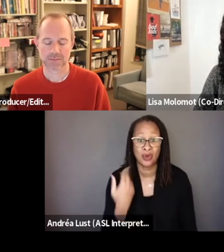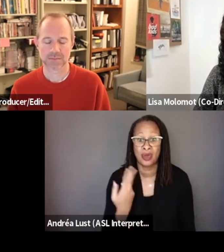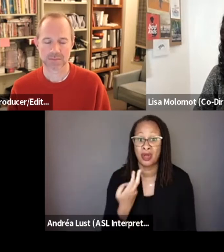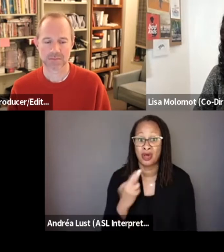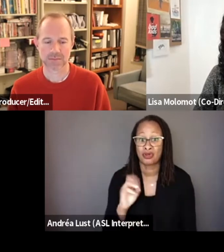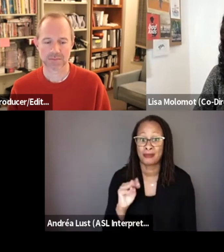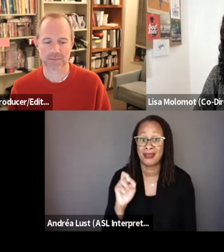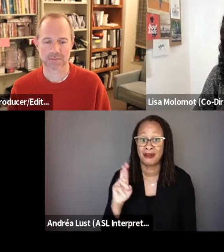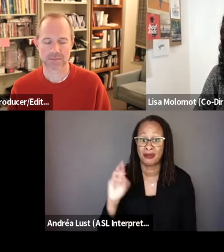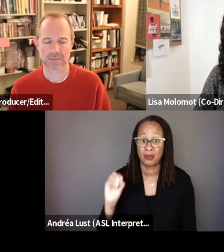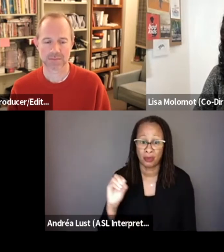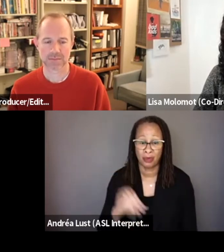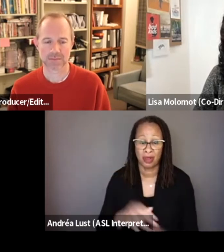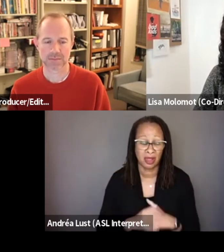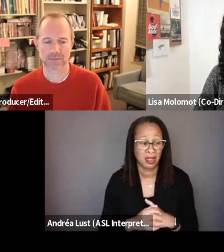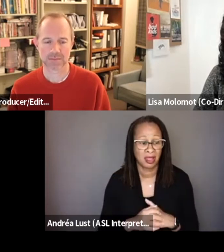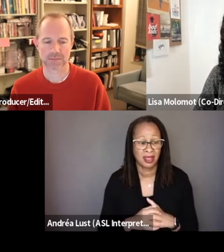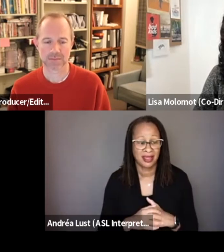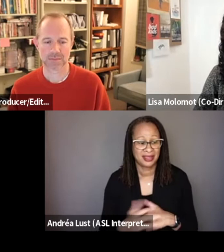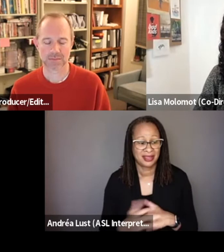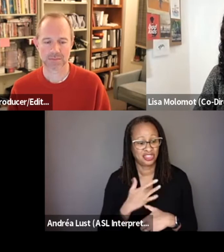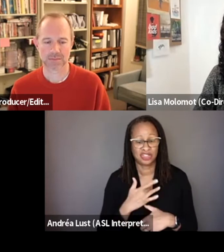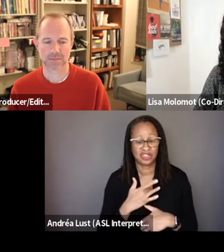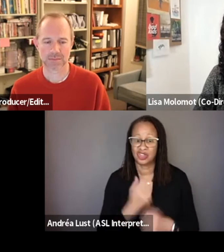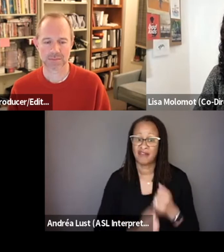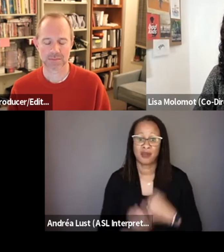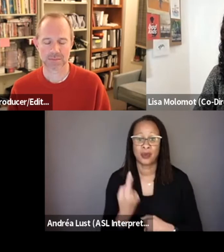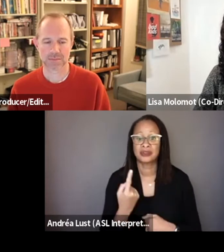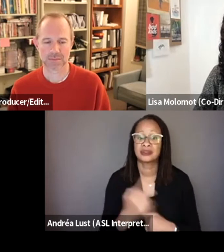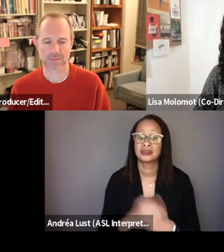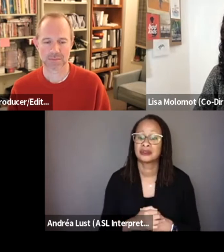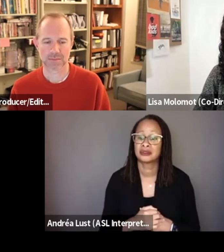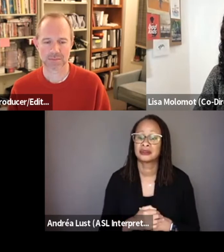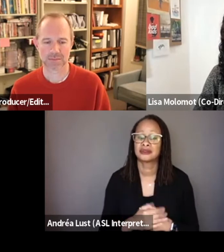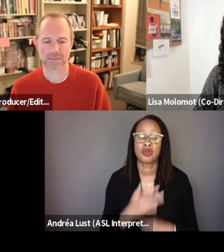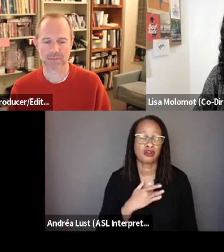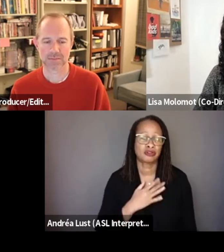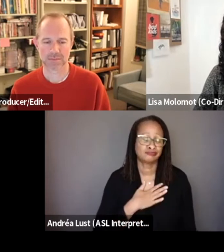It touched everybody's heart because you're like,